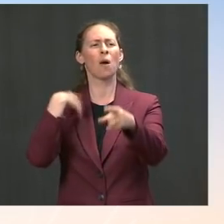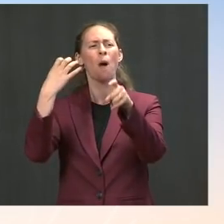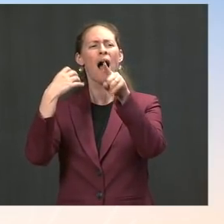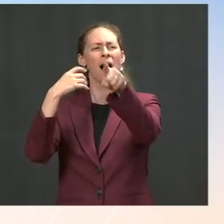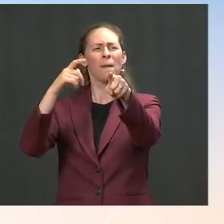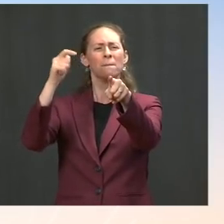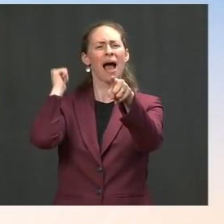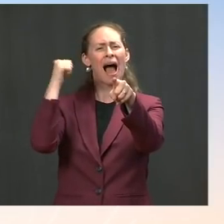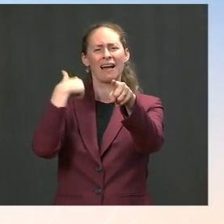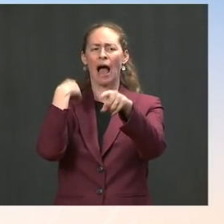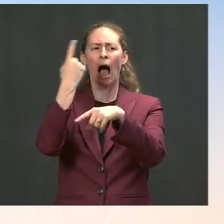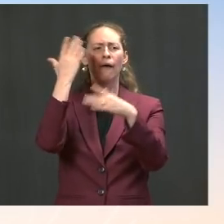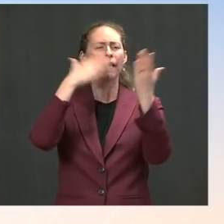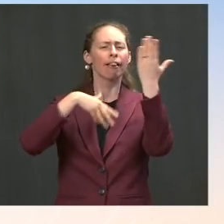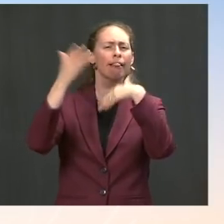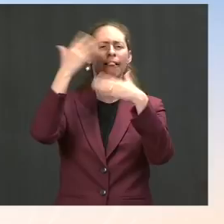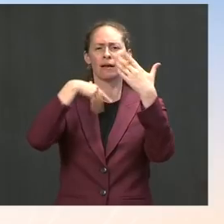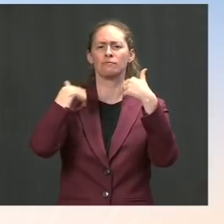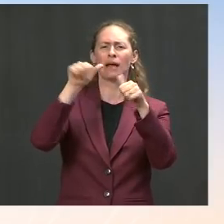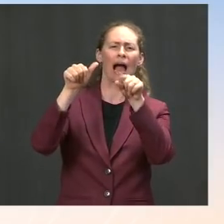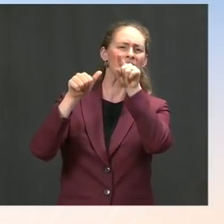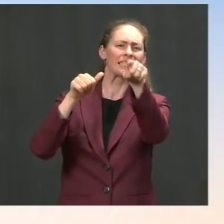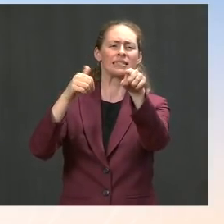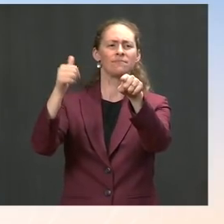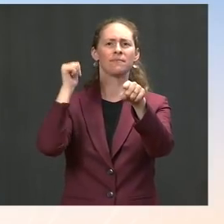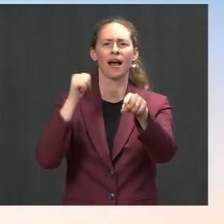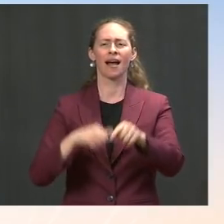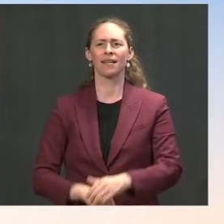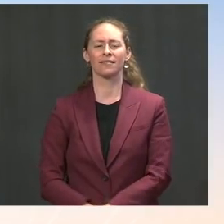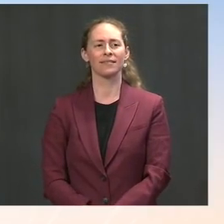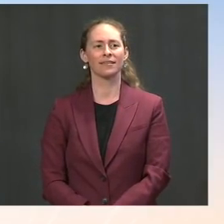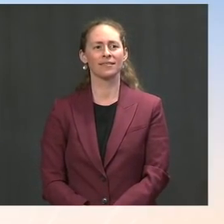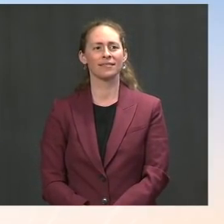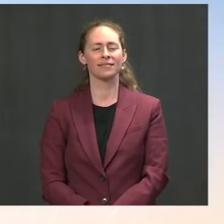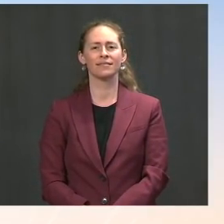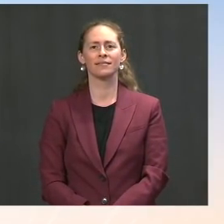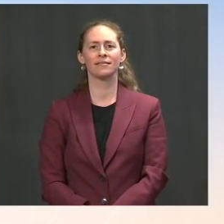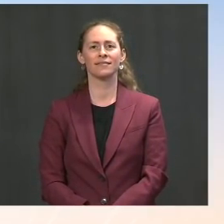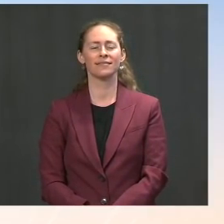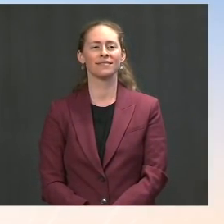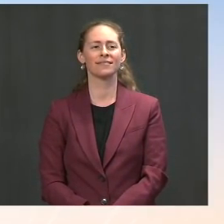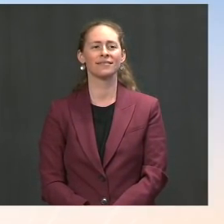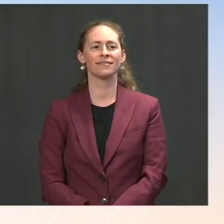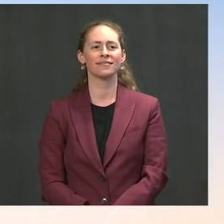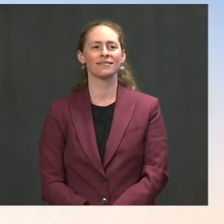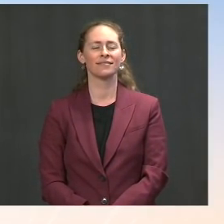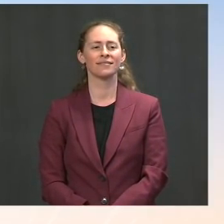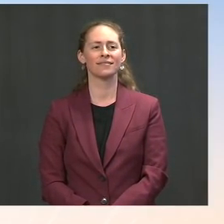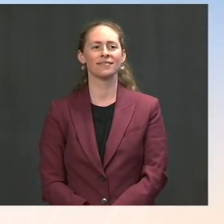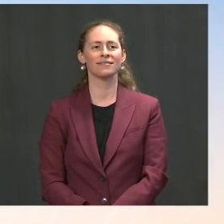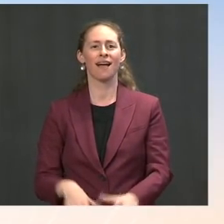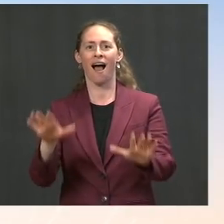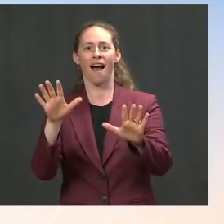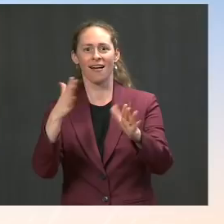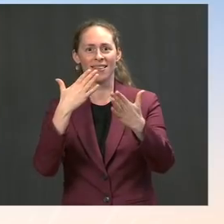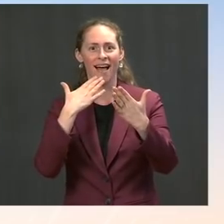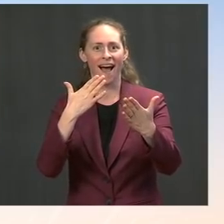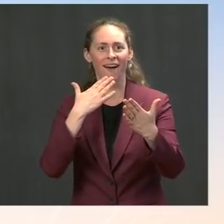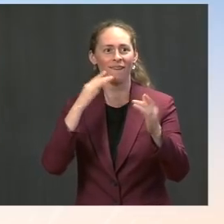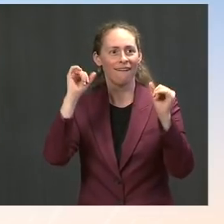Mike Memoli, do you have a question today? The Press: Yes, Jen. Thank you. Ms. Psaki: Okay. The Press: We've talked a lot with -- Ms. Psaki: You didn't raise your hand,